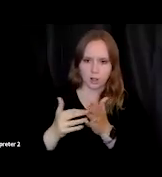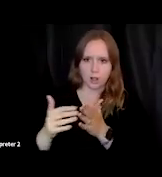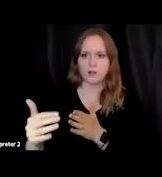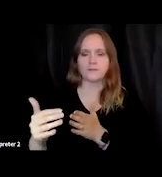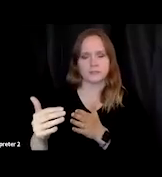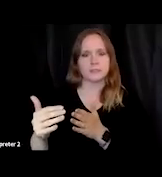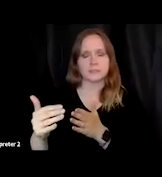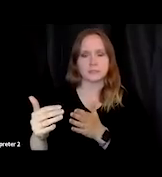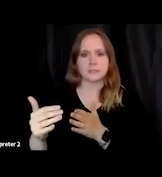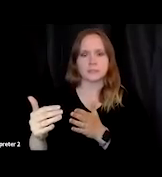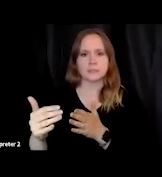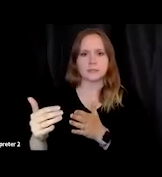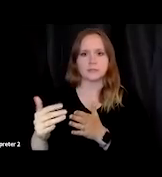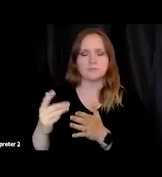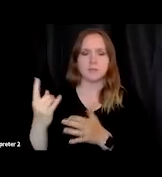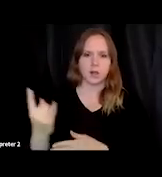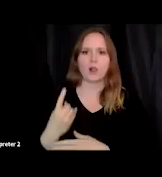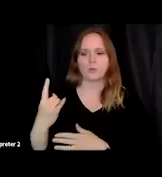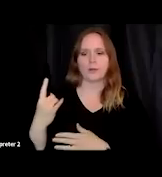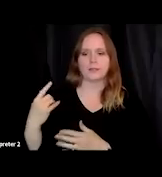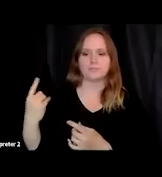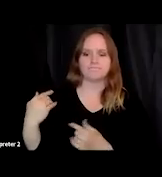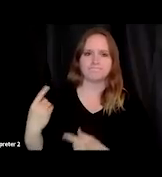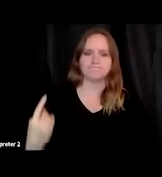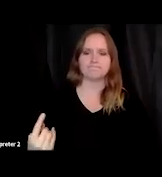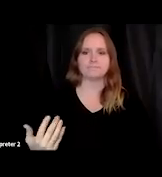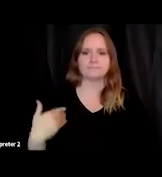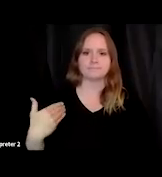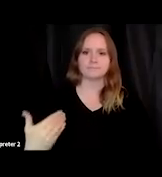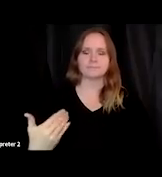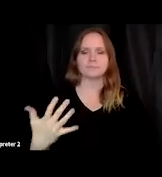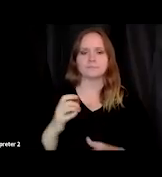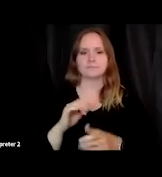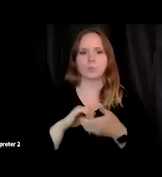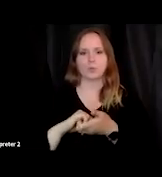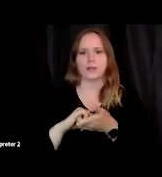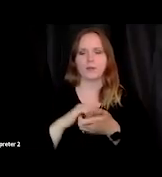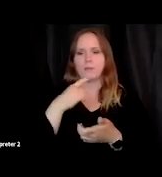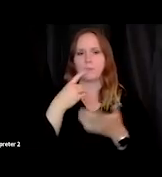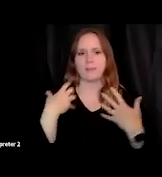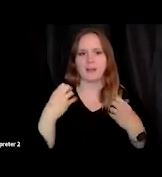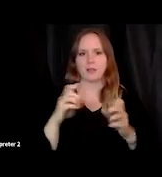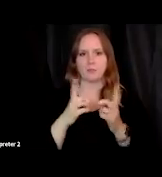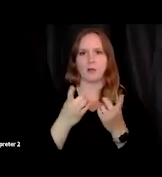And as always working with the public health department, oftentimes we see that people